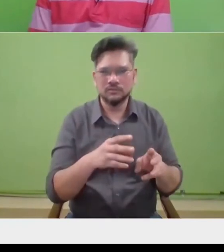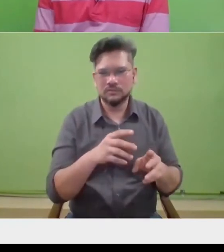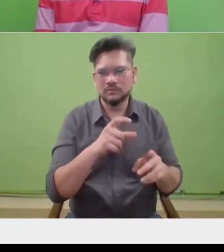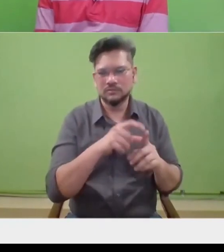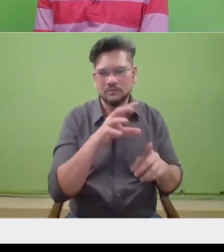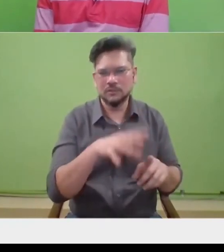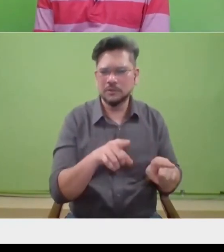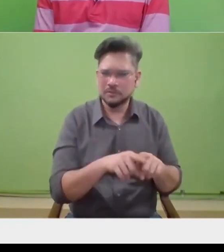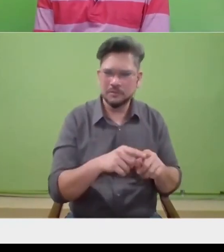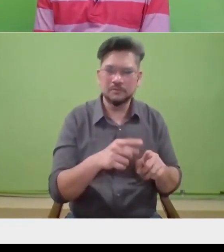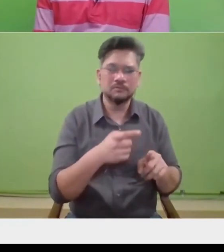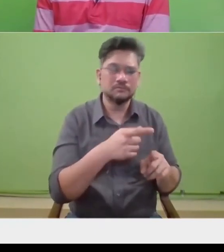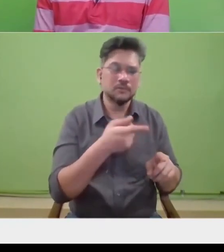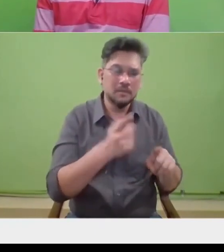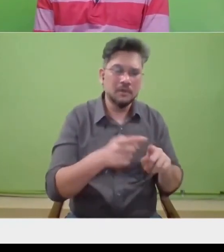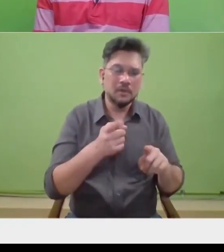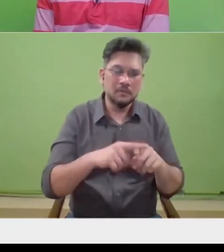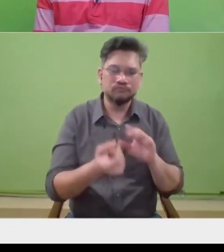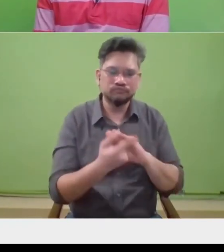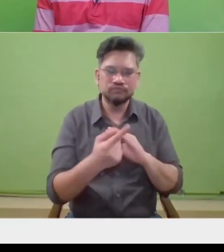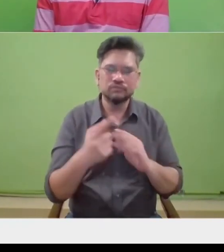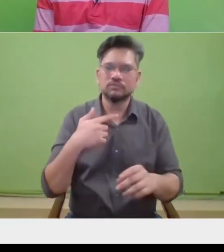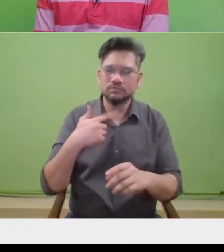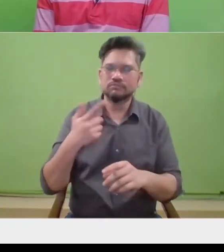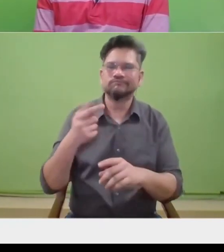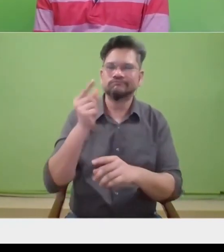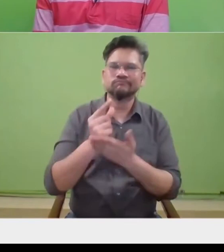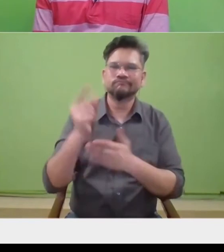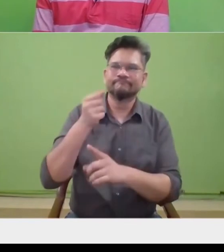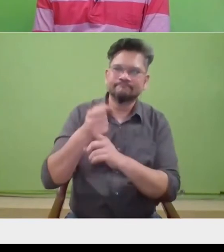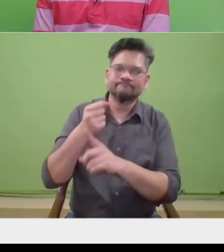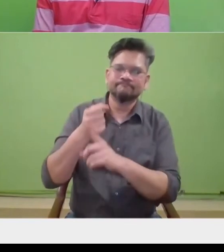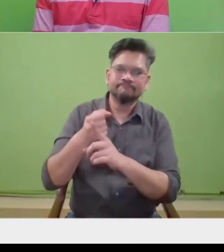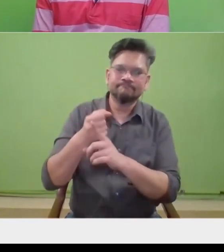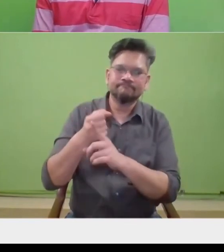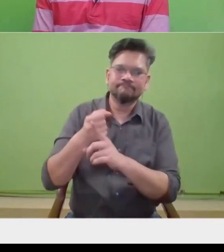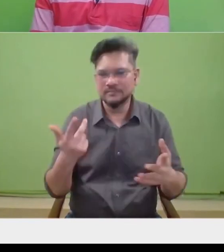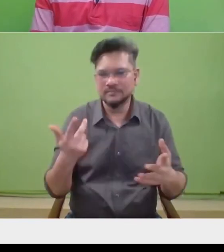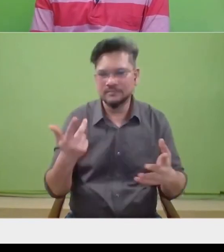fight with the authorities and we did I did myself personally not just for Delhi university but for